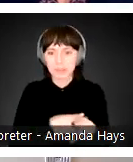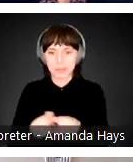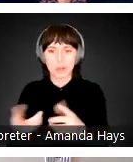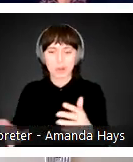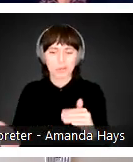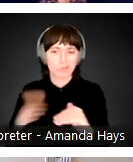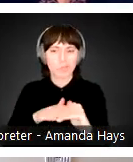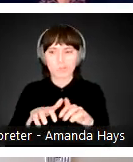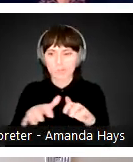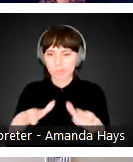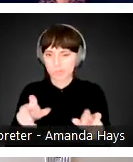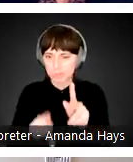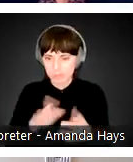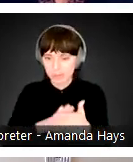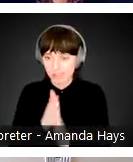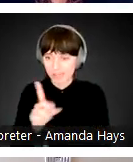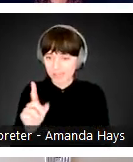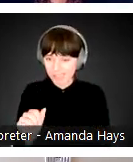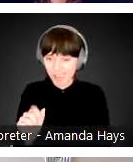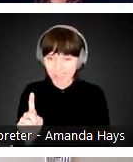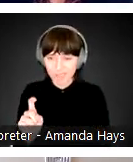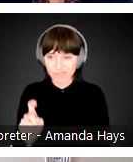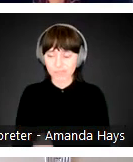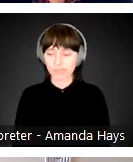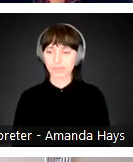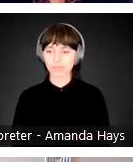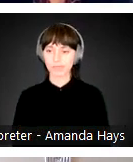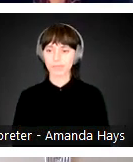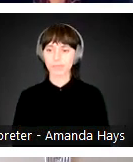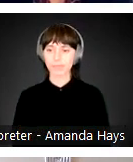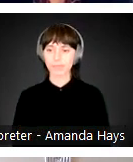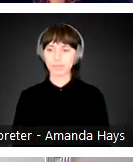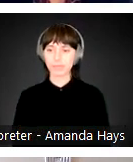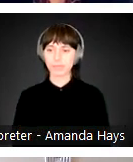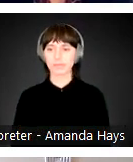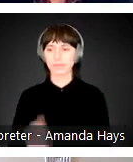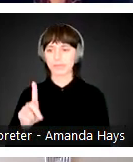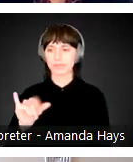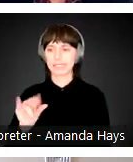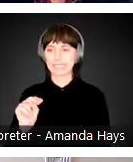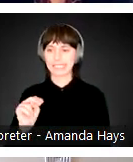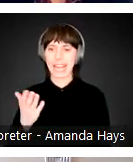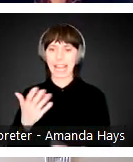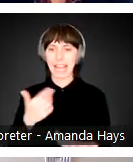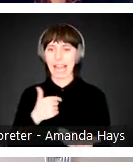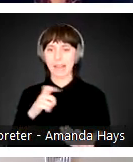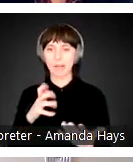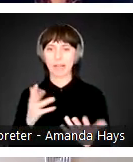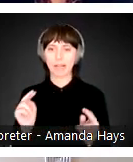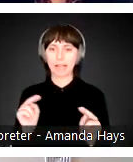I'm going to have to plead a little bit agnostic in the sense that I don't work with that, that division.